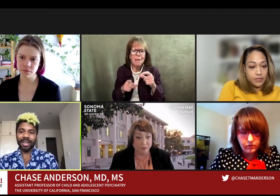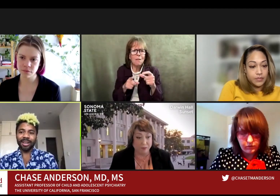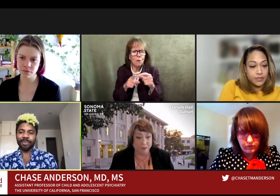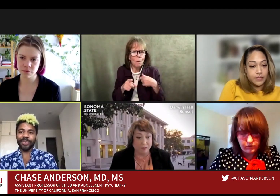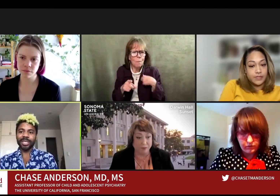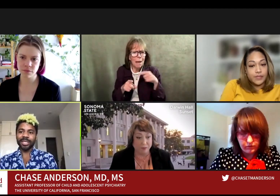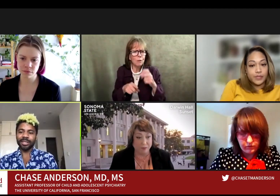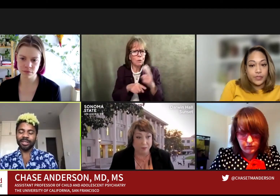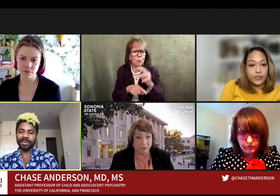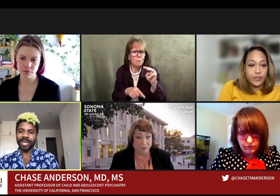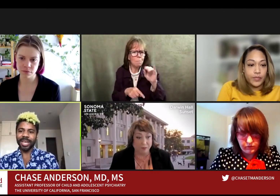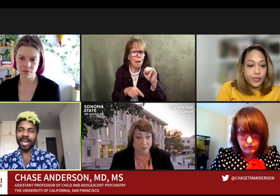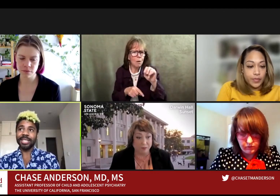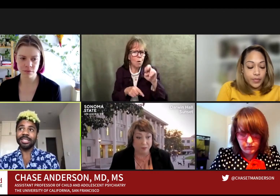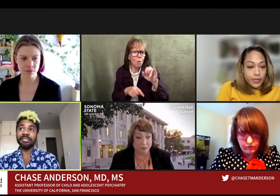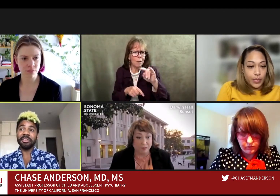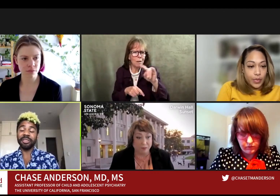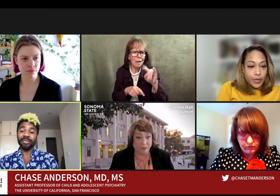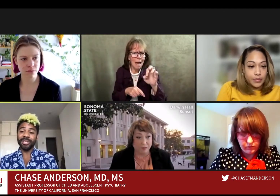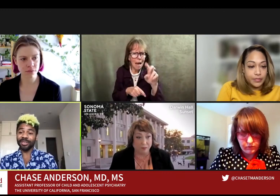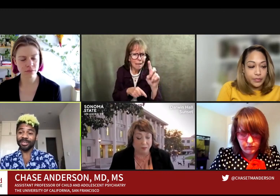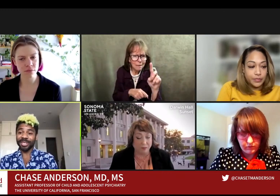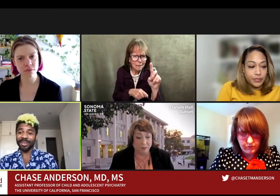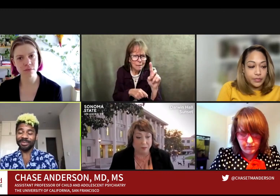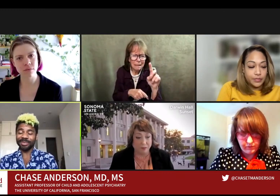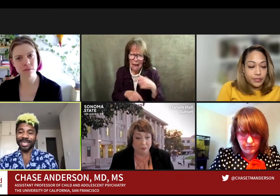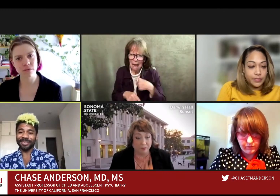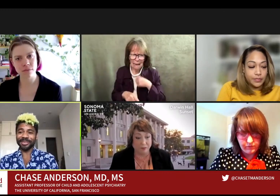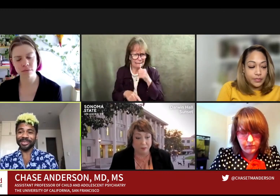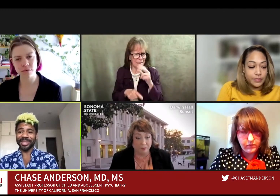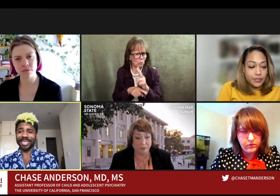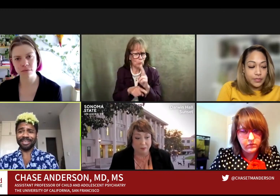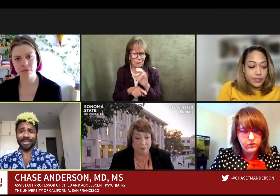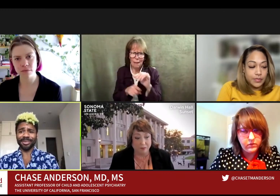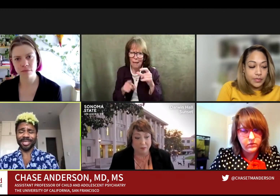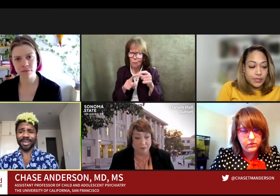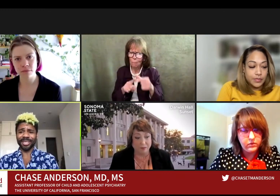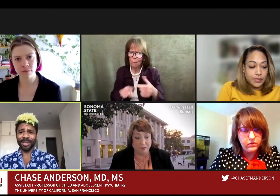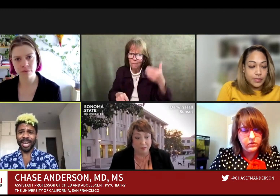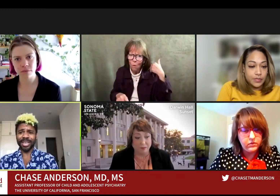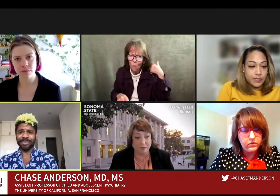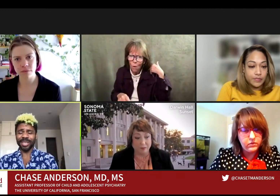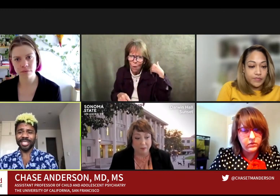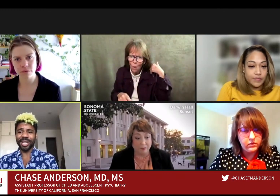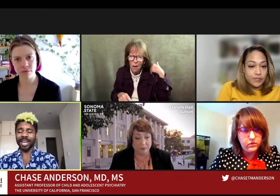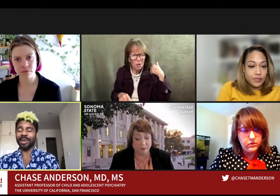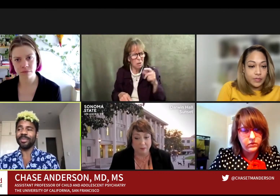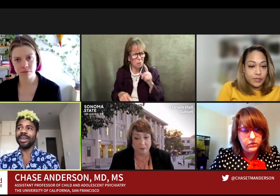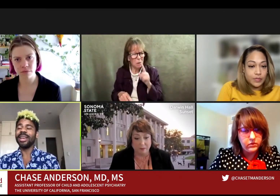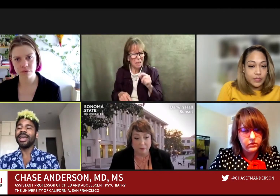It's a term that I didn't use years ago, because first of all, it wasn't really talked about as much.